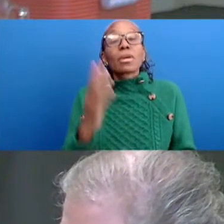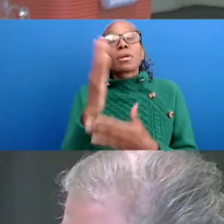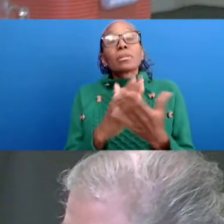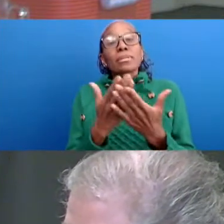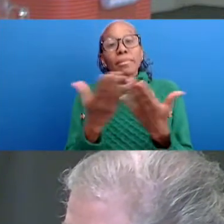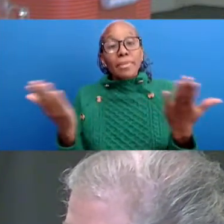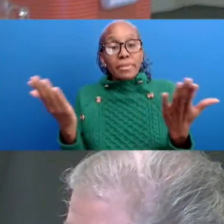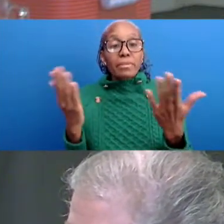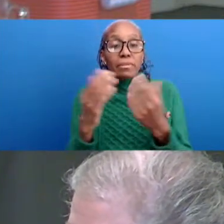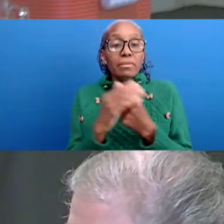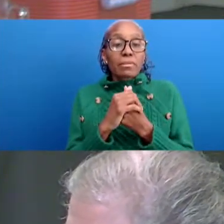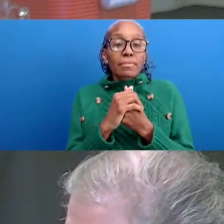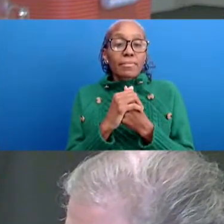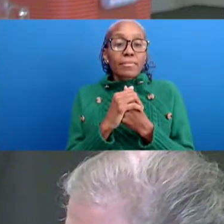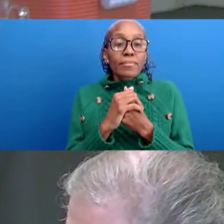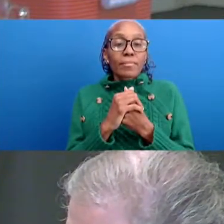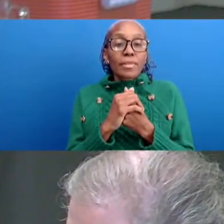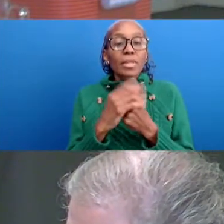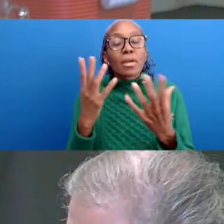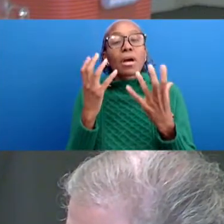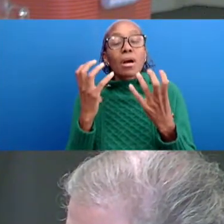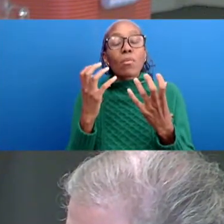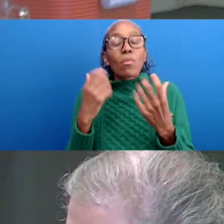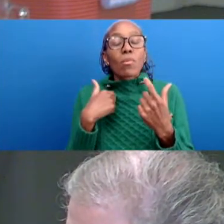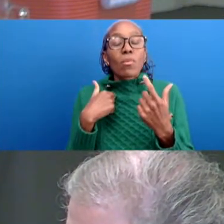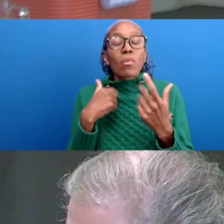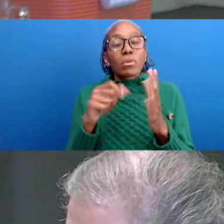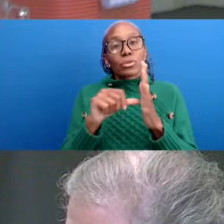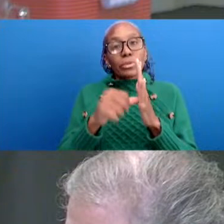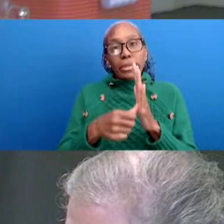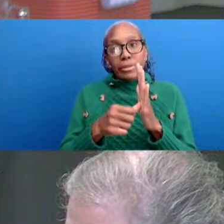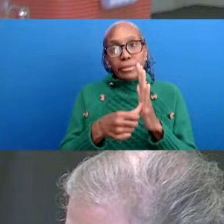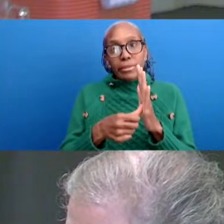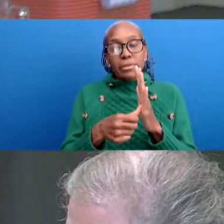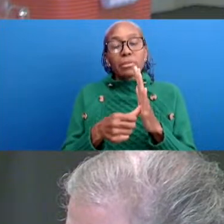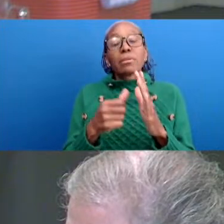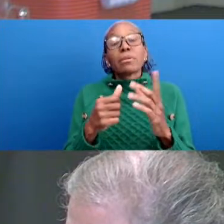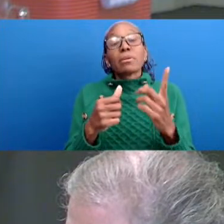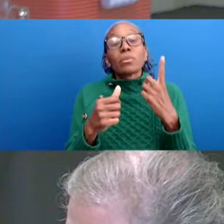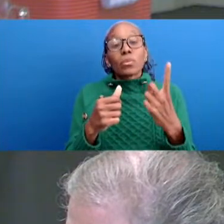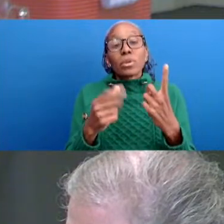STATE OF HEALTH HERE IN